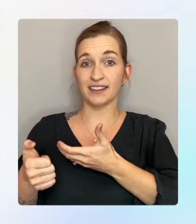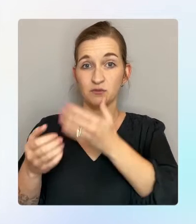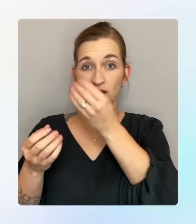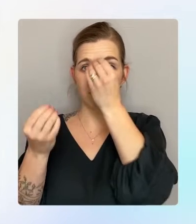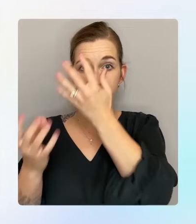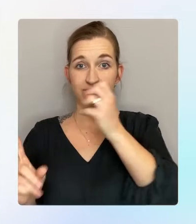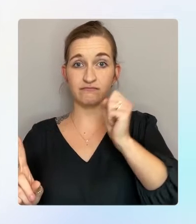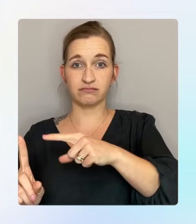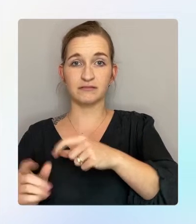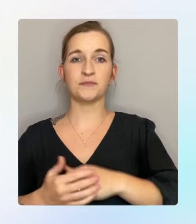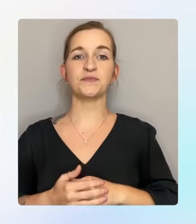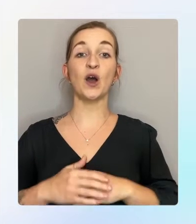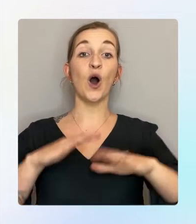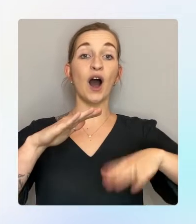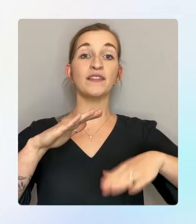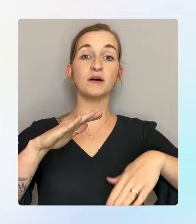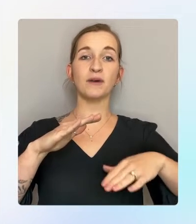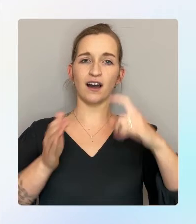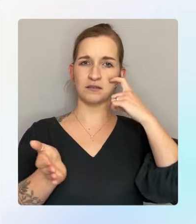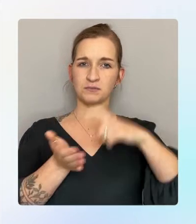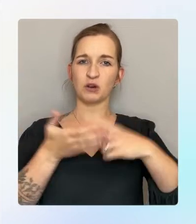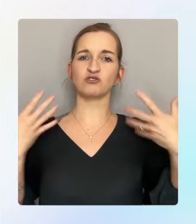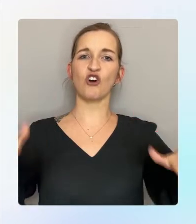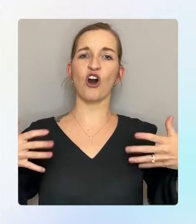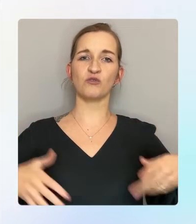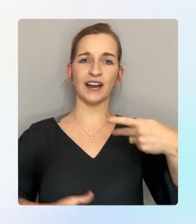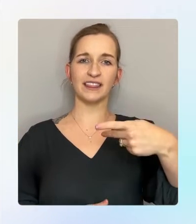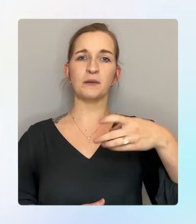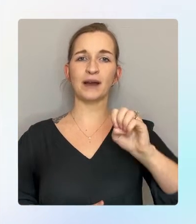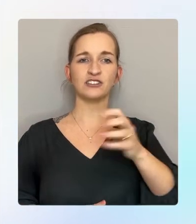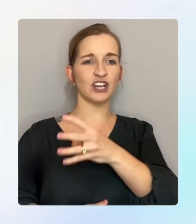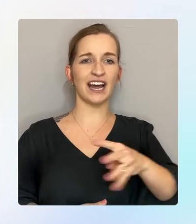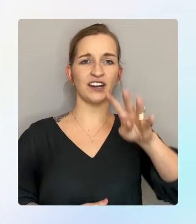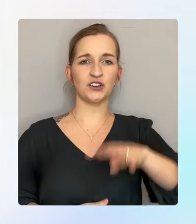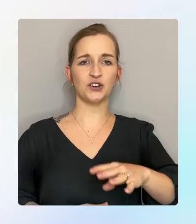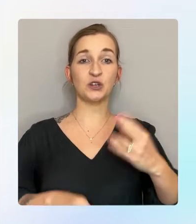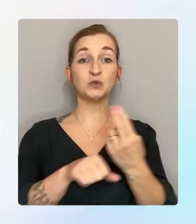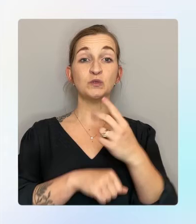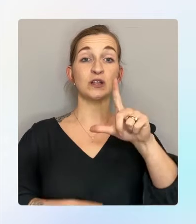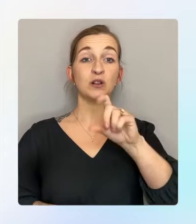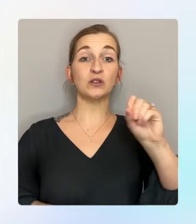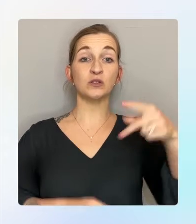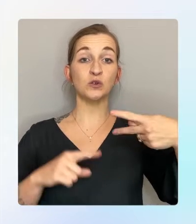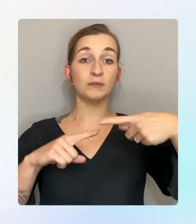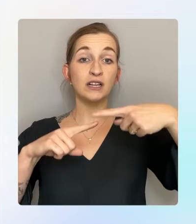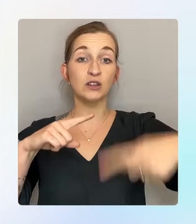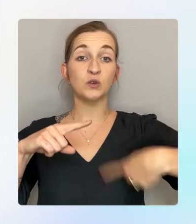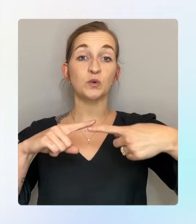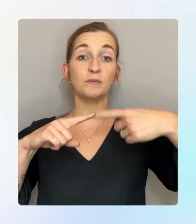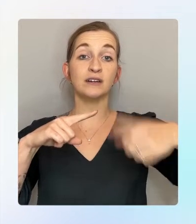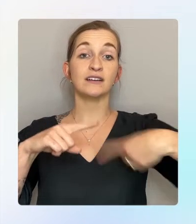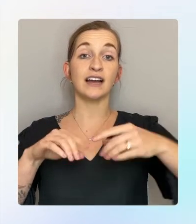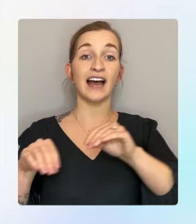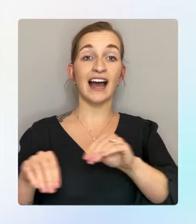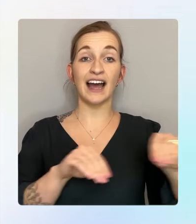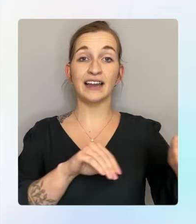On the bottom, notice that we already have a patch editor graph that uses loop animations to move and rotate the individual fragments of the timer